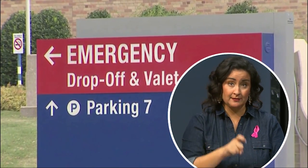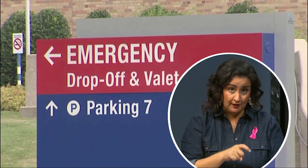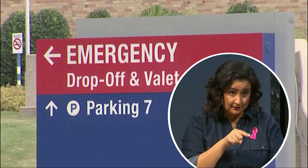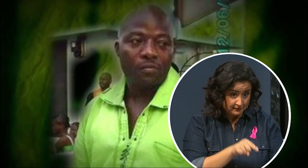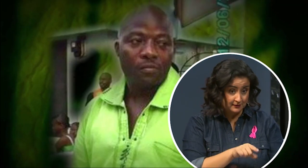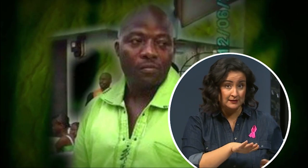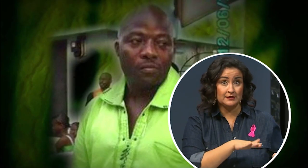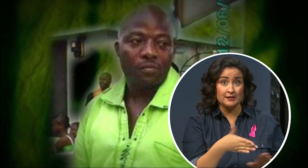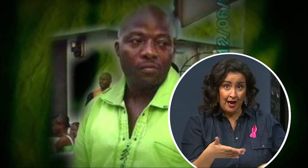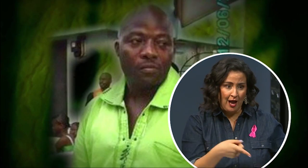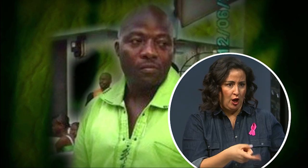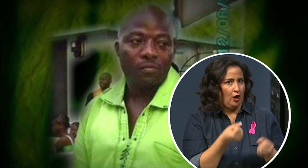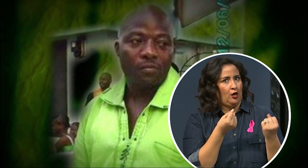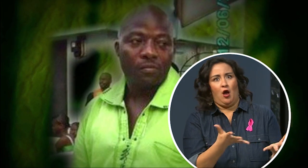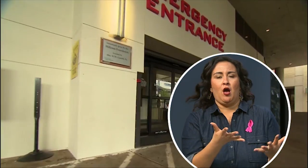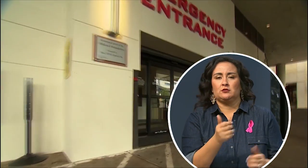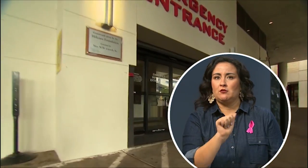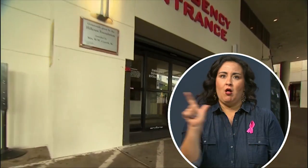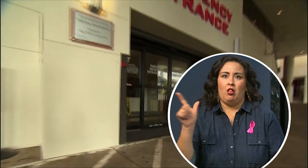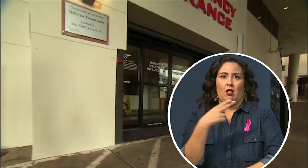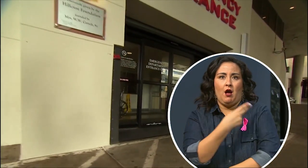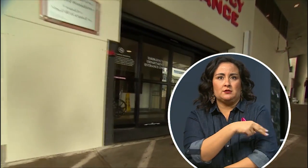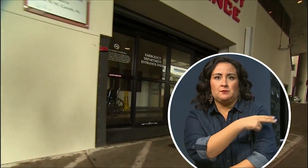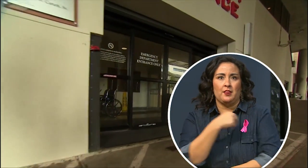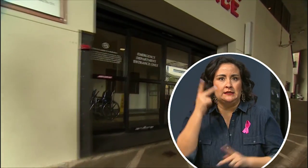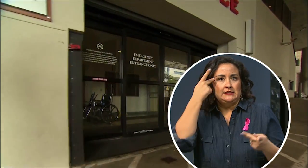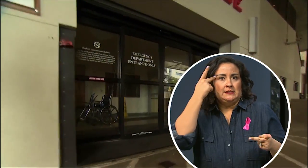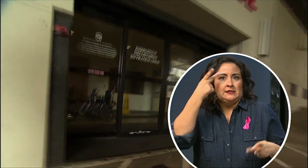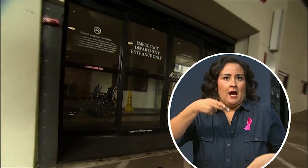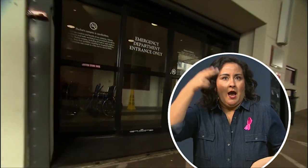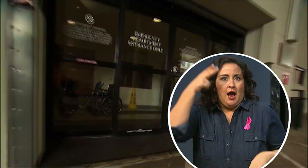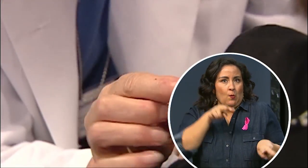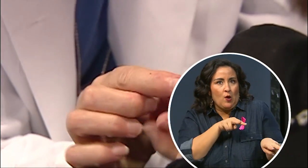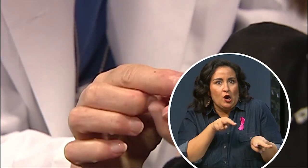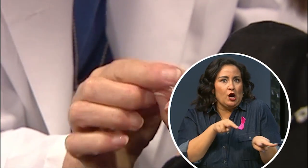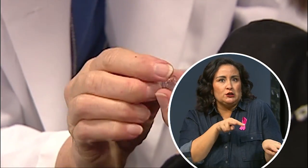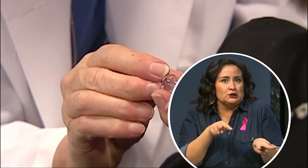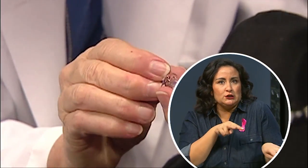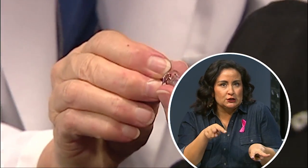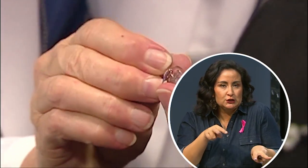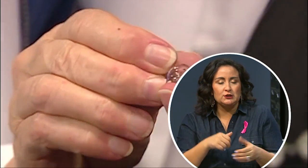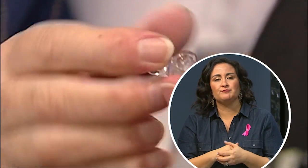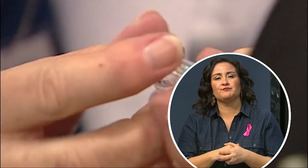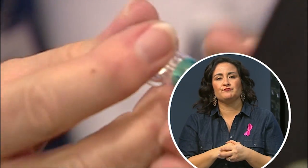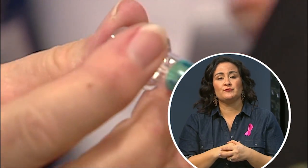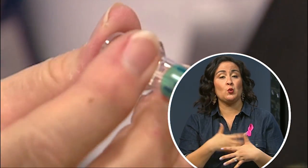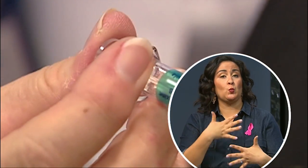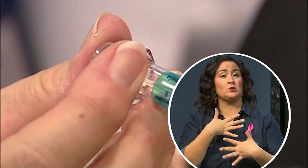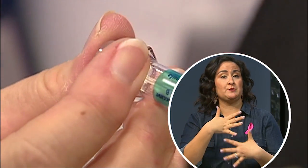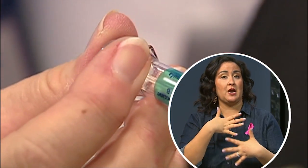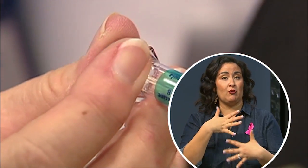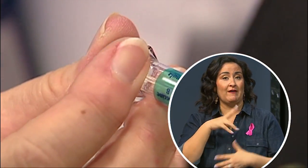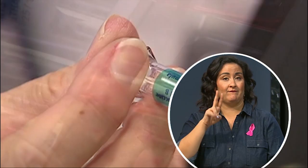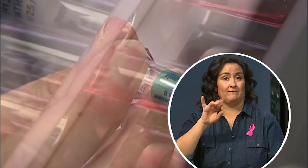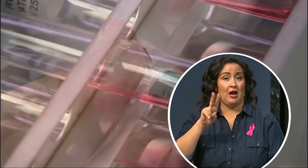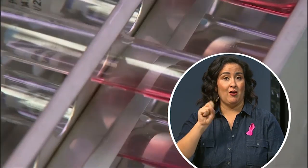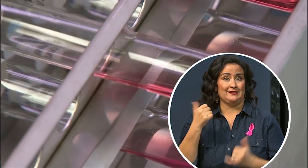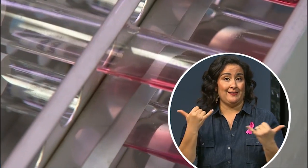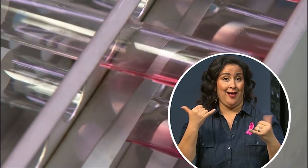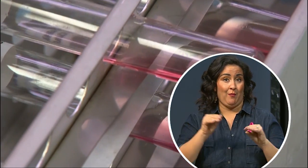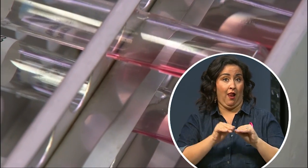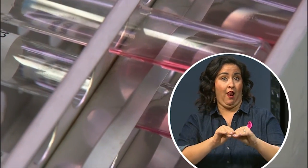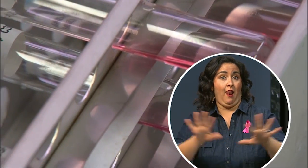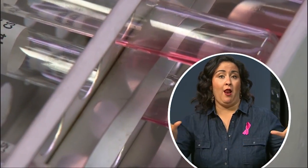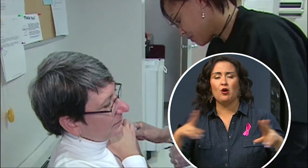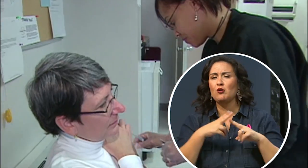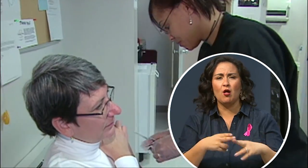has hospitals on high alert. A respiratory virus affecting mostly kids called Enterovirus